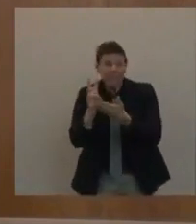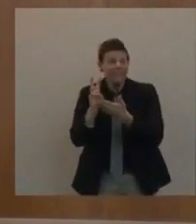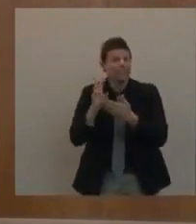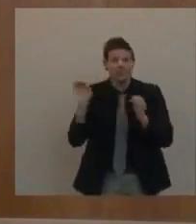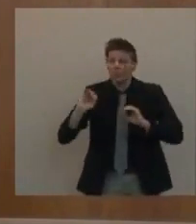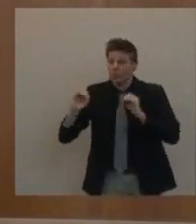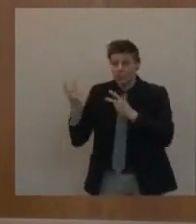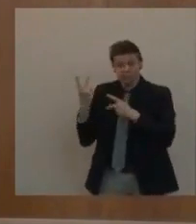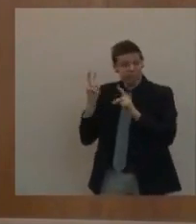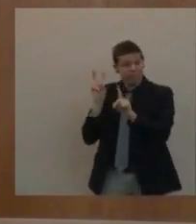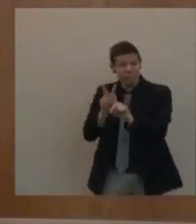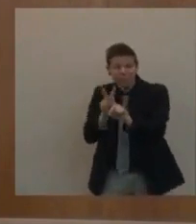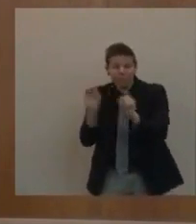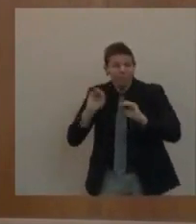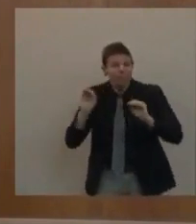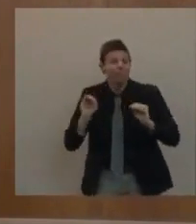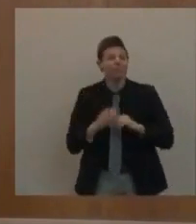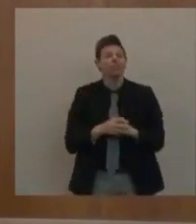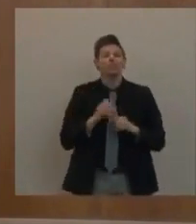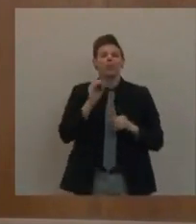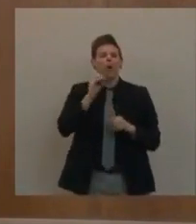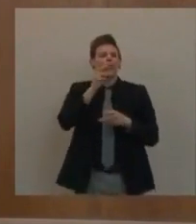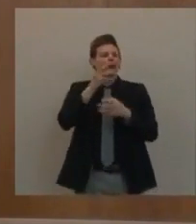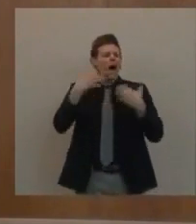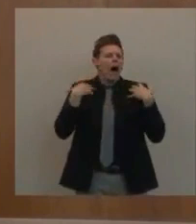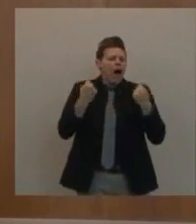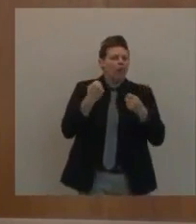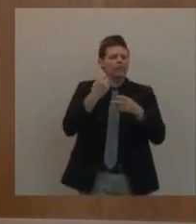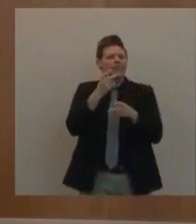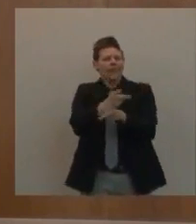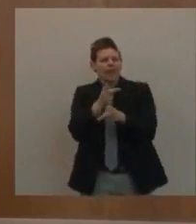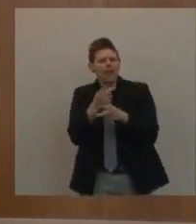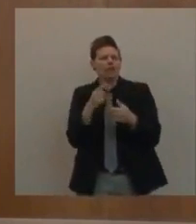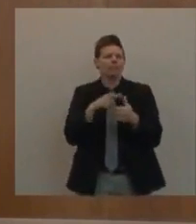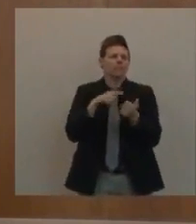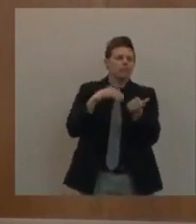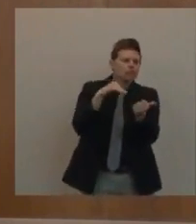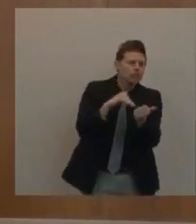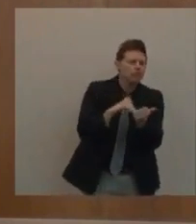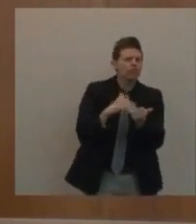I HAVE NOT SEEN MY MOM IN SI WEEKS, AND NEITHER HAS MY BROTHER.